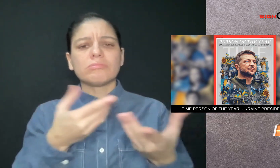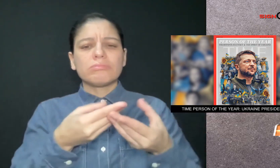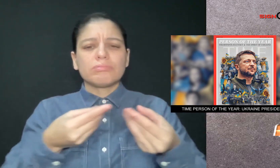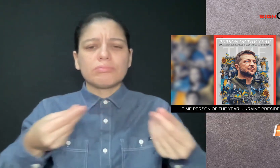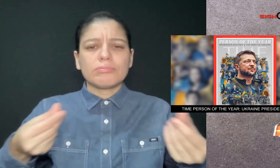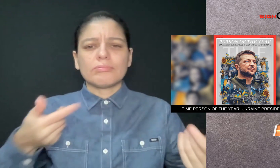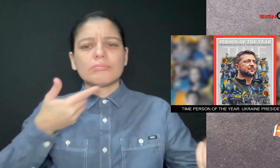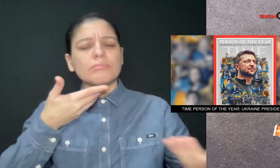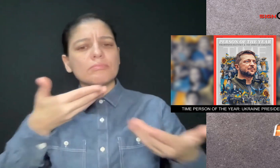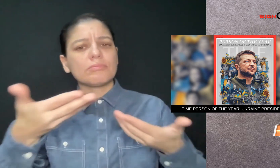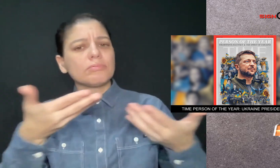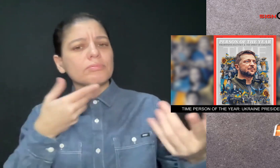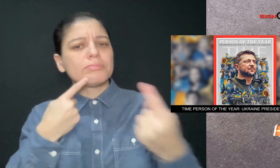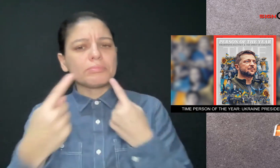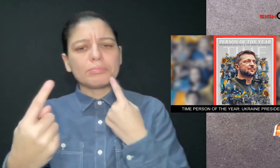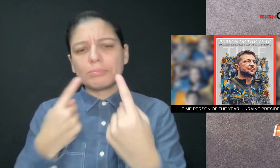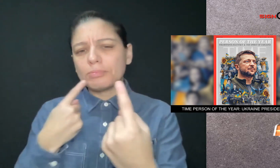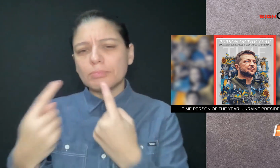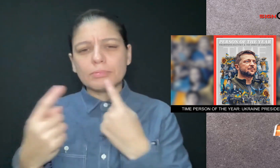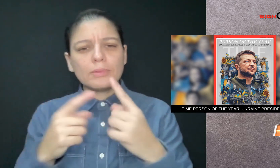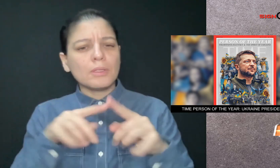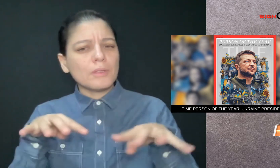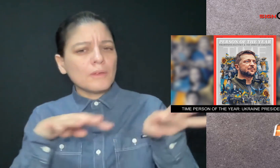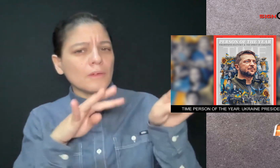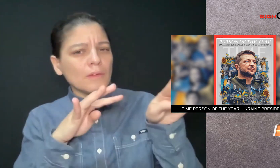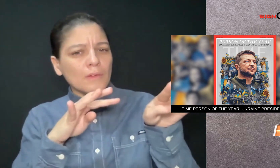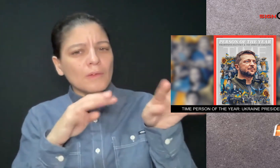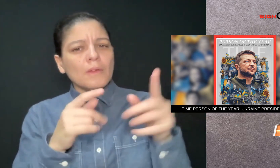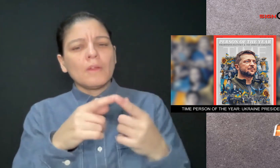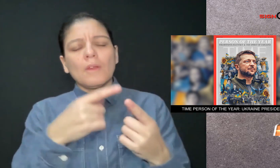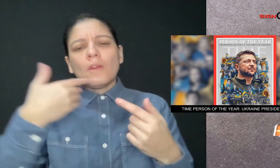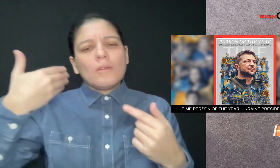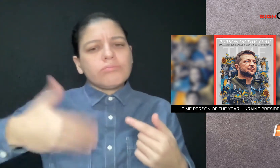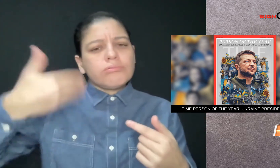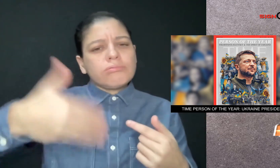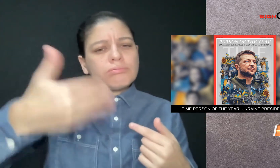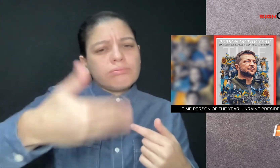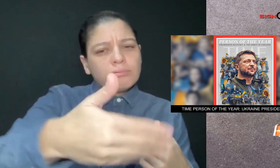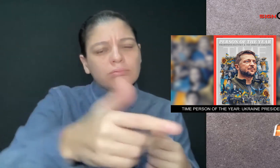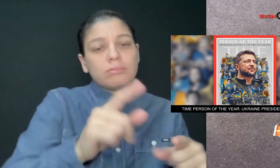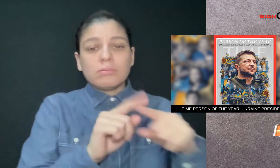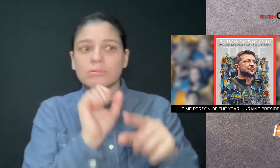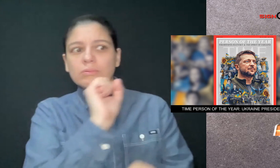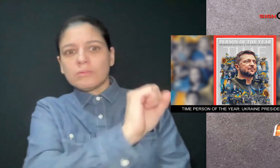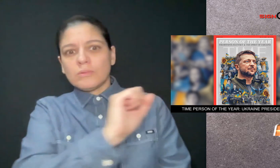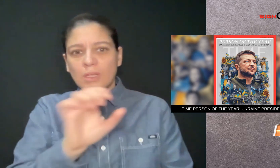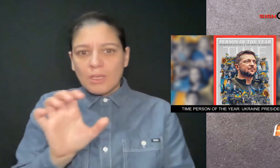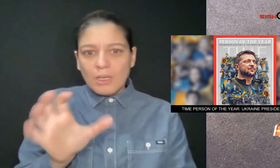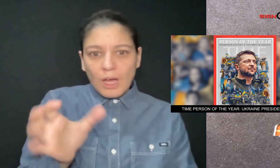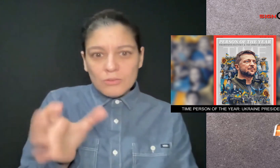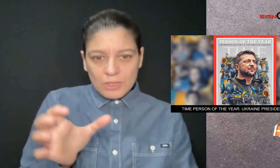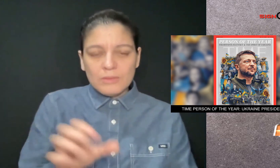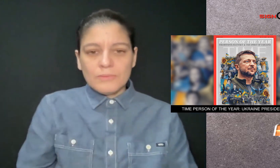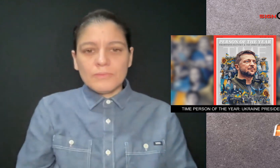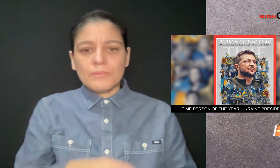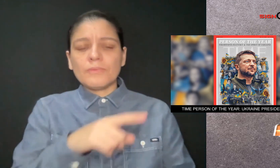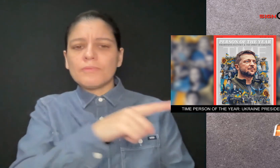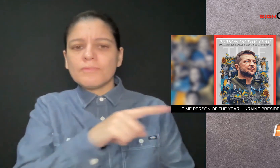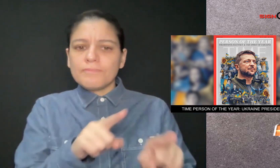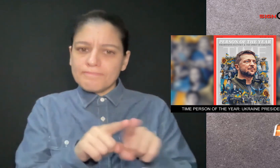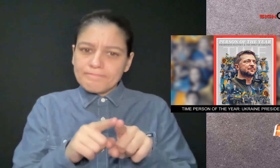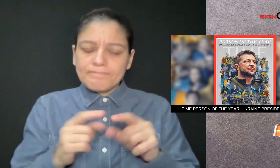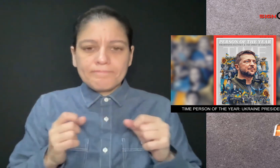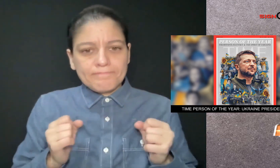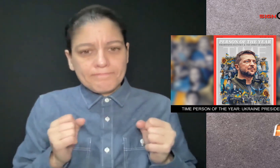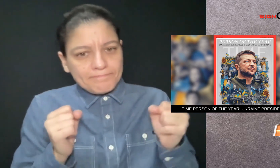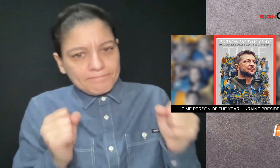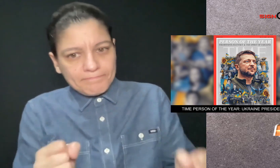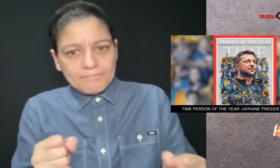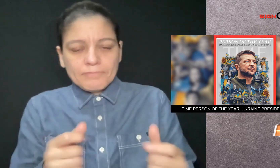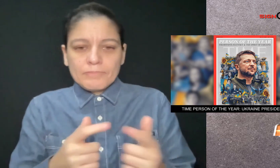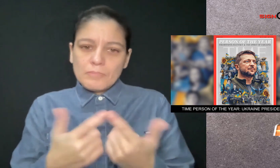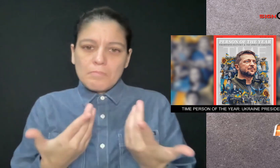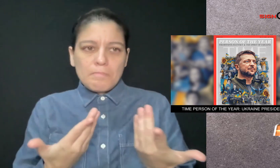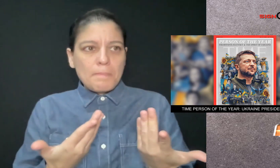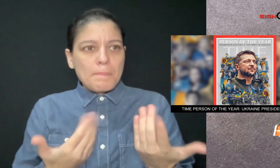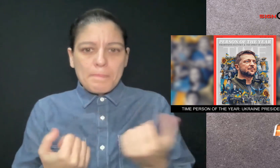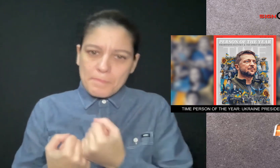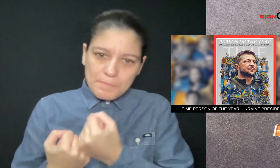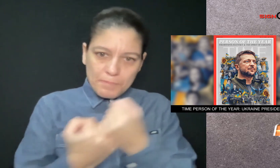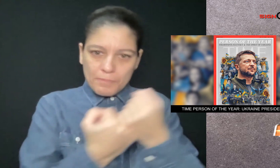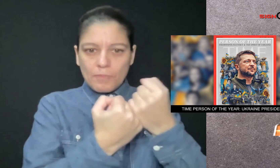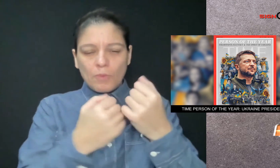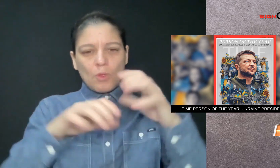to his country citizens and for his efforts to rally worldwide support